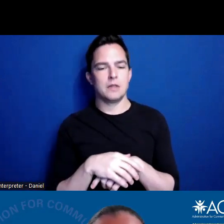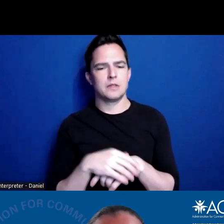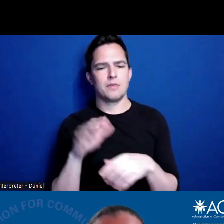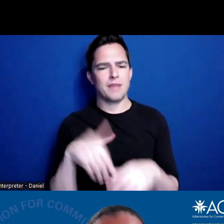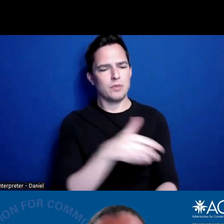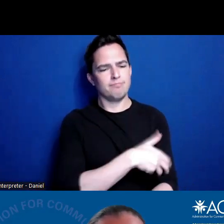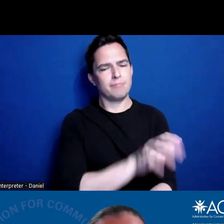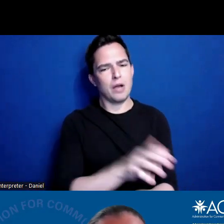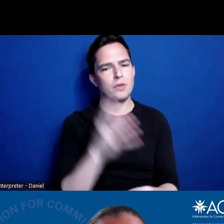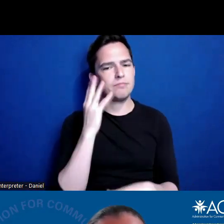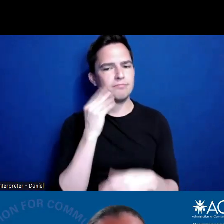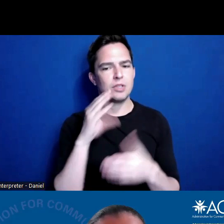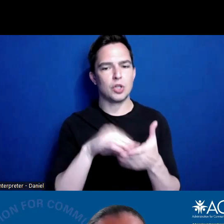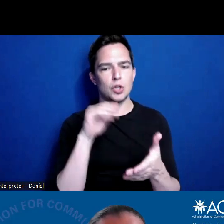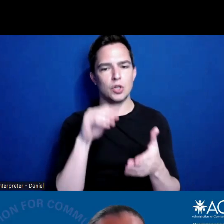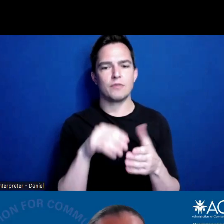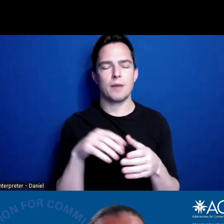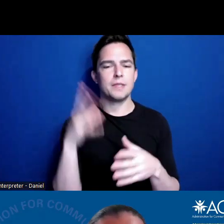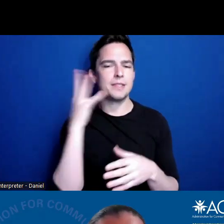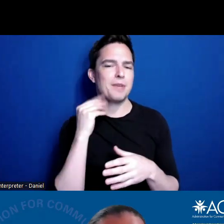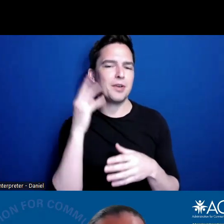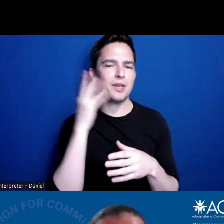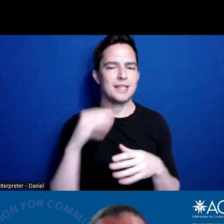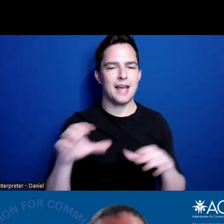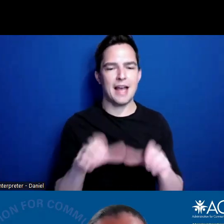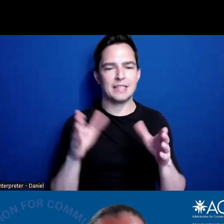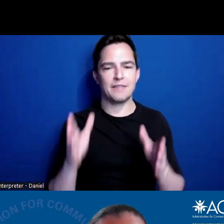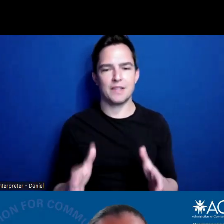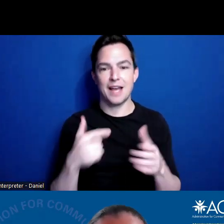from seasoned disabled activists which is why I'm so thrilled to be your emcee here today.